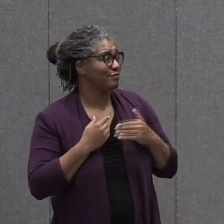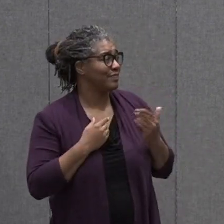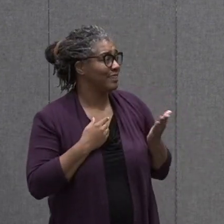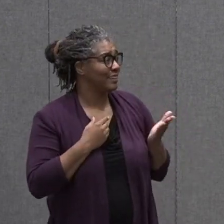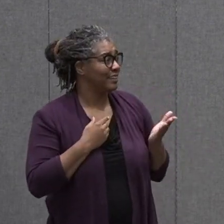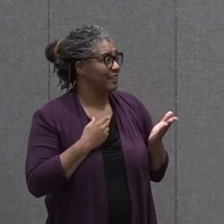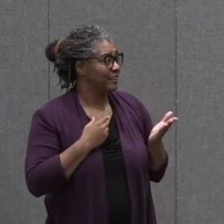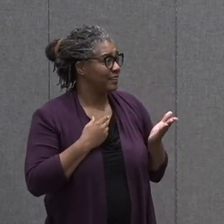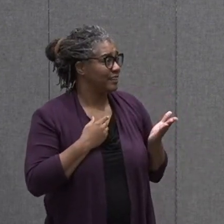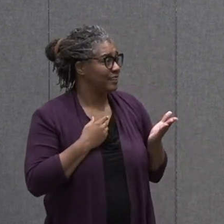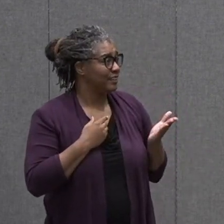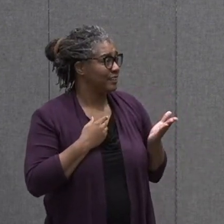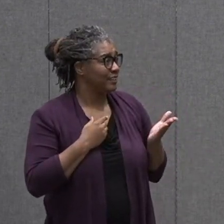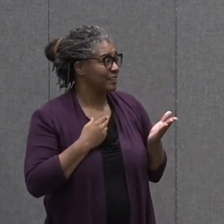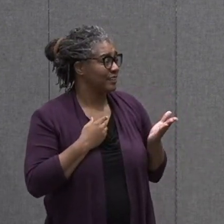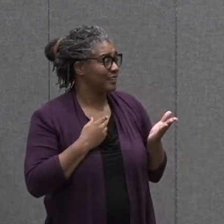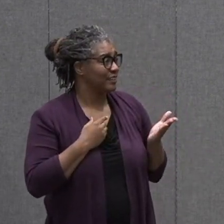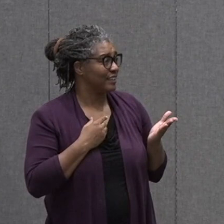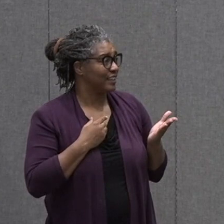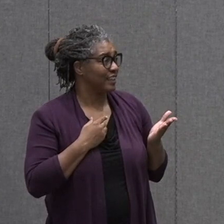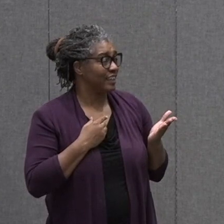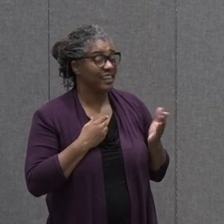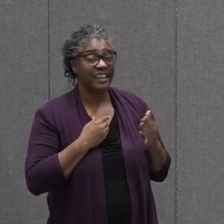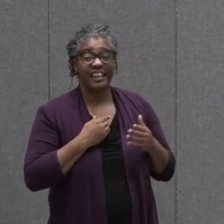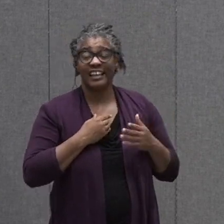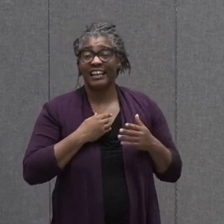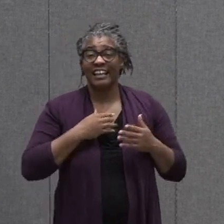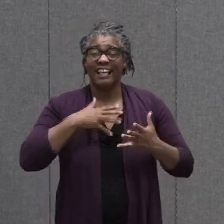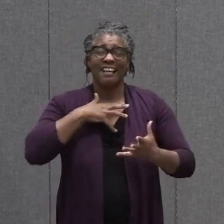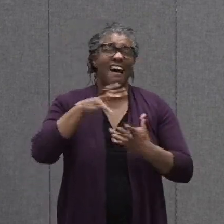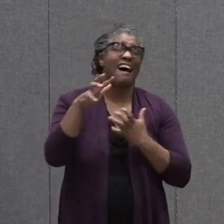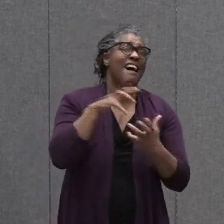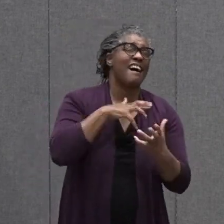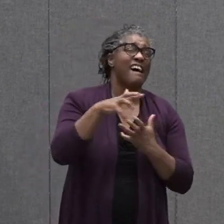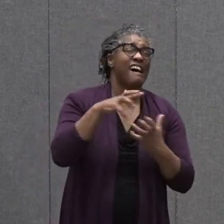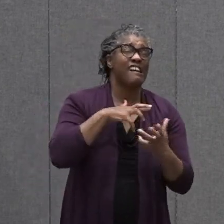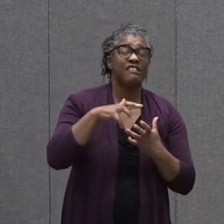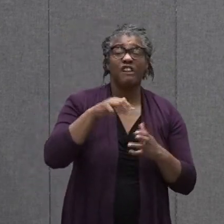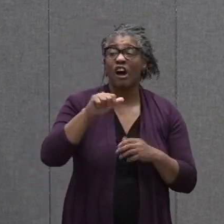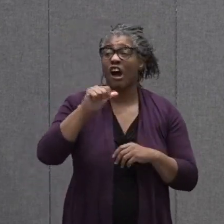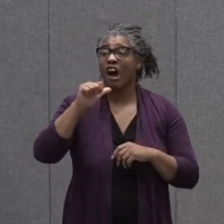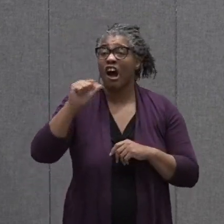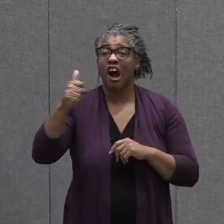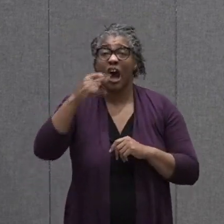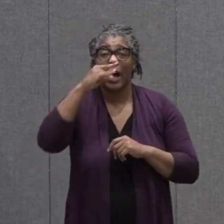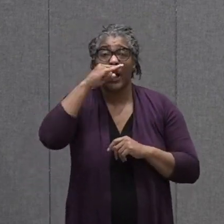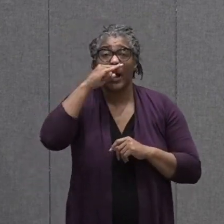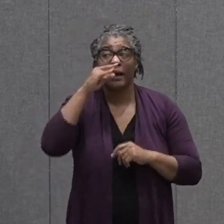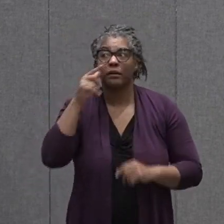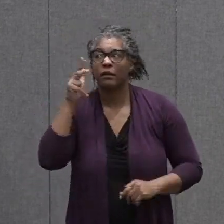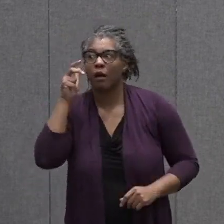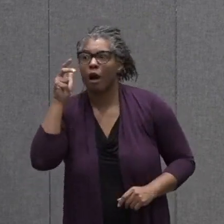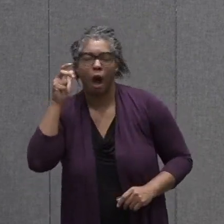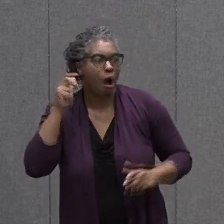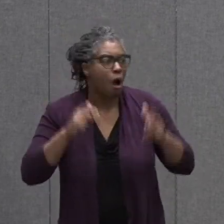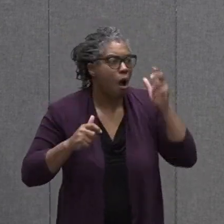It wasn't long before their laughing, made the other kids come over. They asked if they could play too.